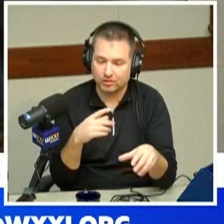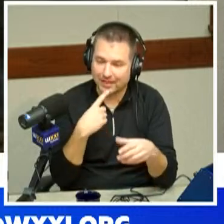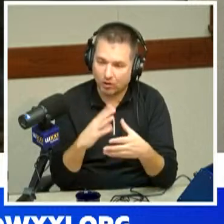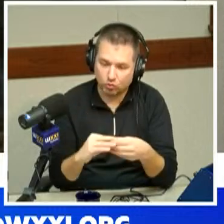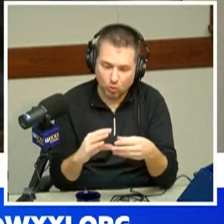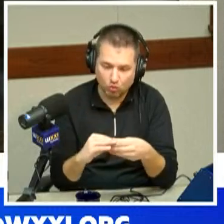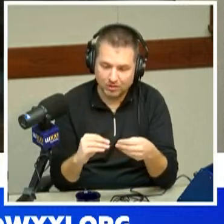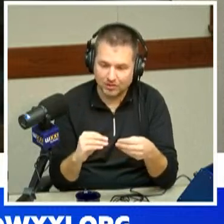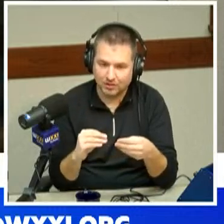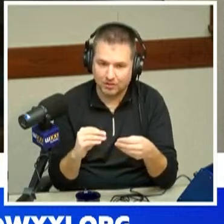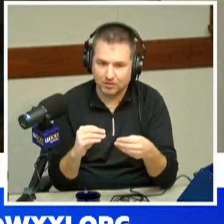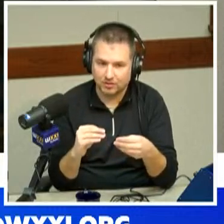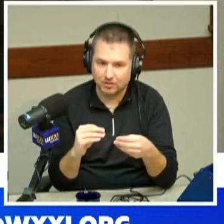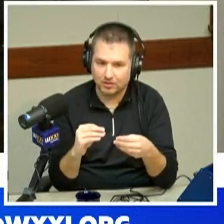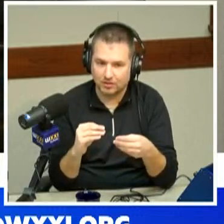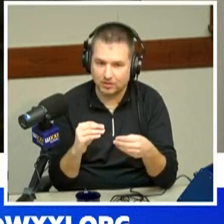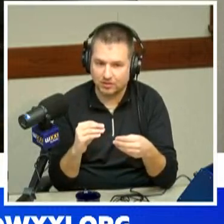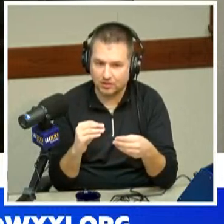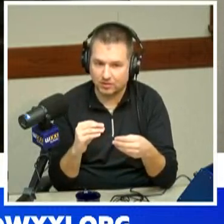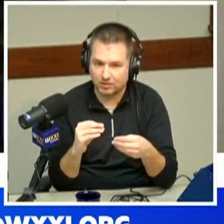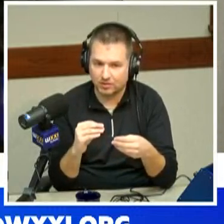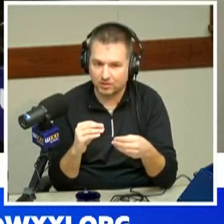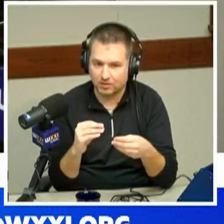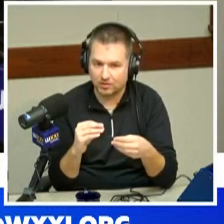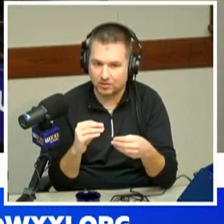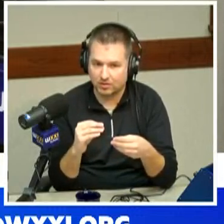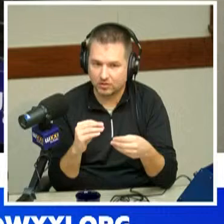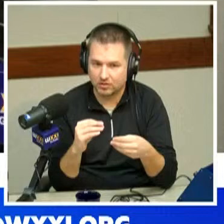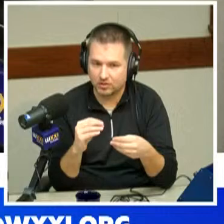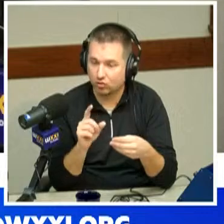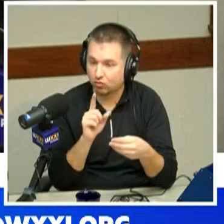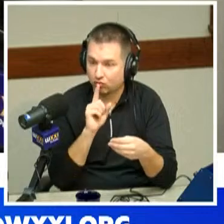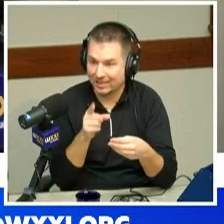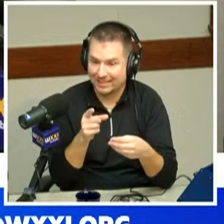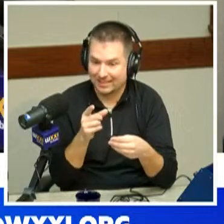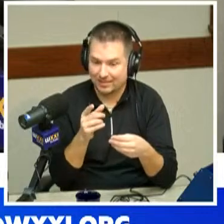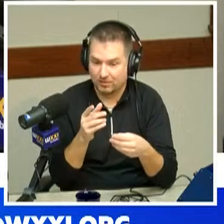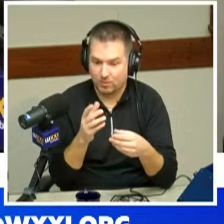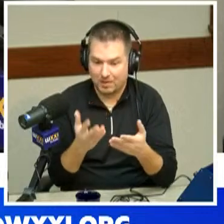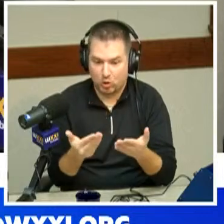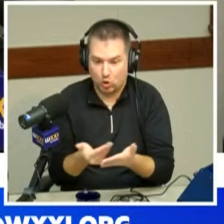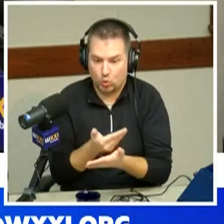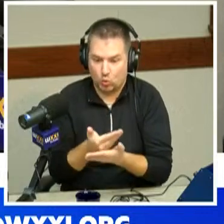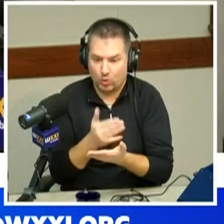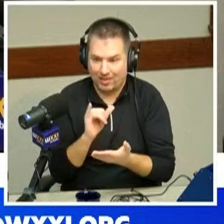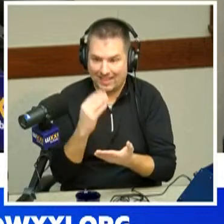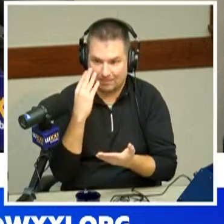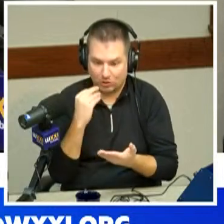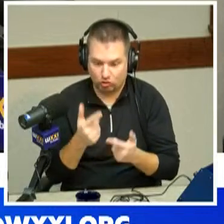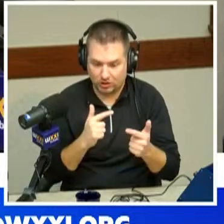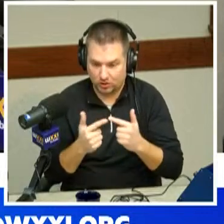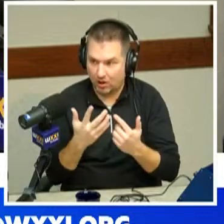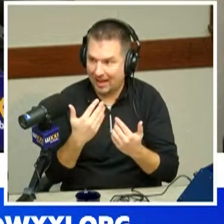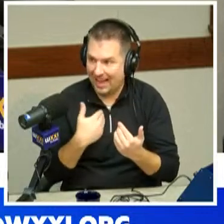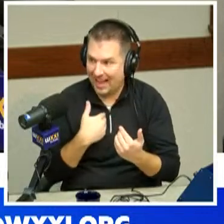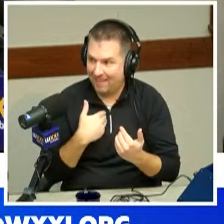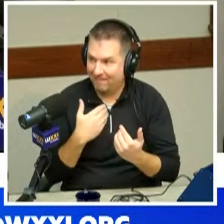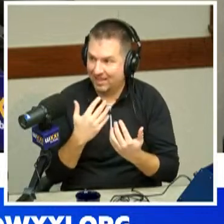but you know he he just it it sounds really new to him and he has the desire to express to show